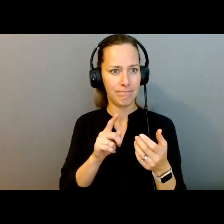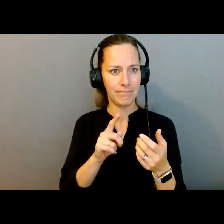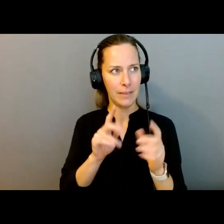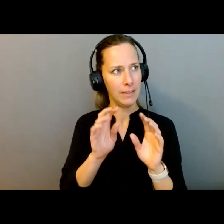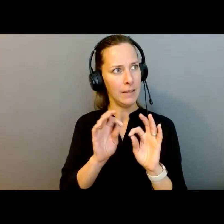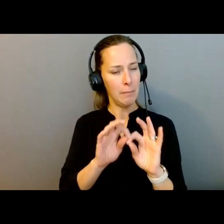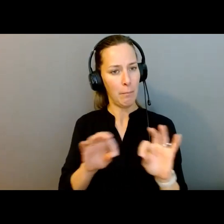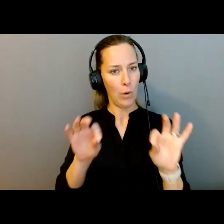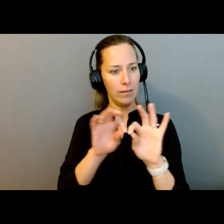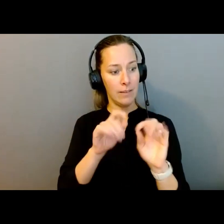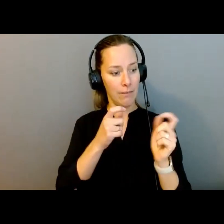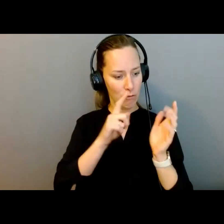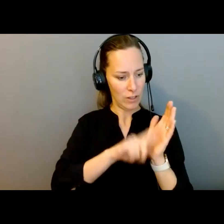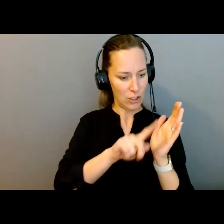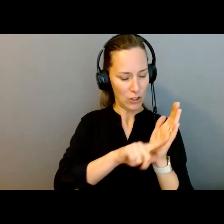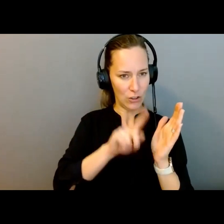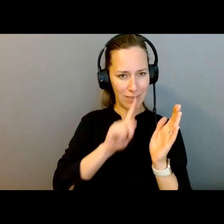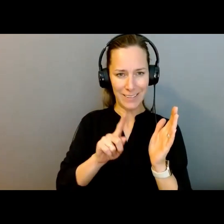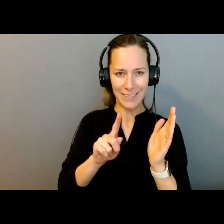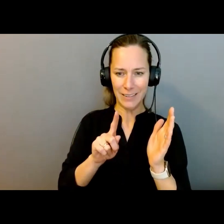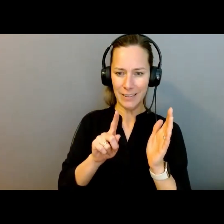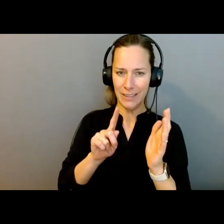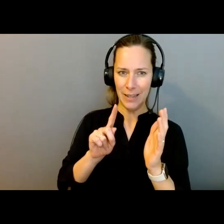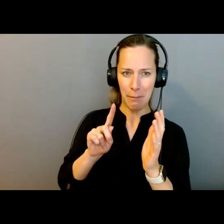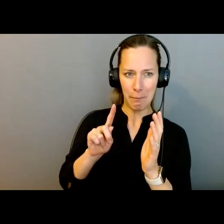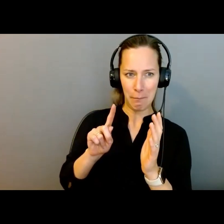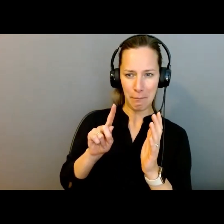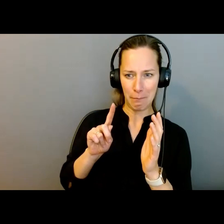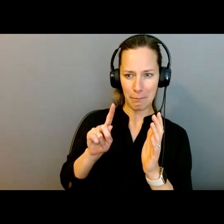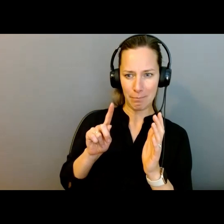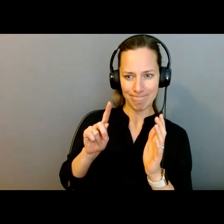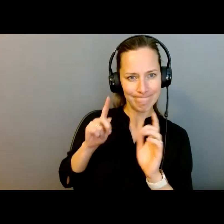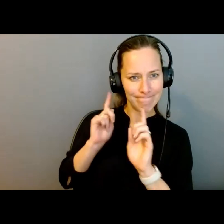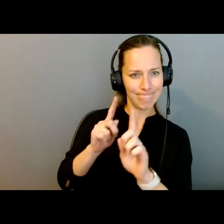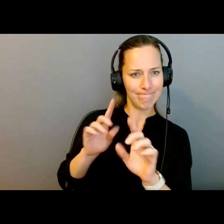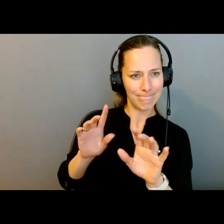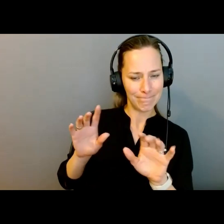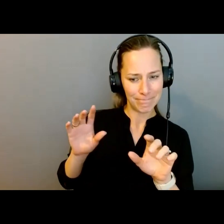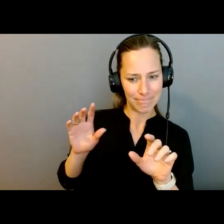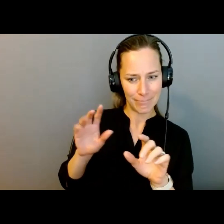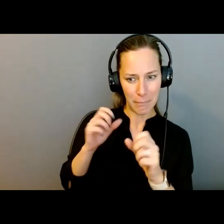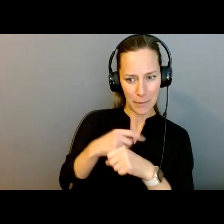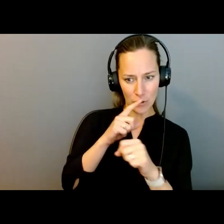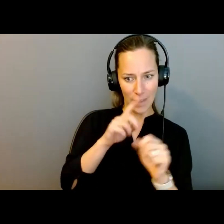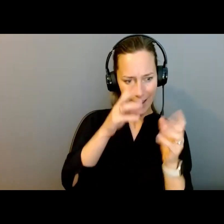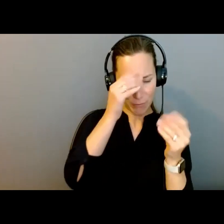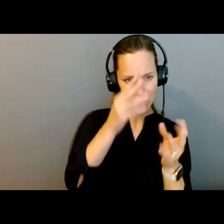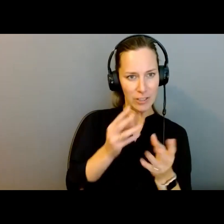work matter and enabling or ensuring that it reaches people through plain language,